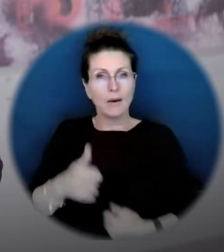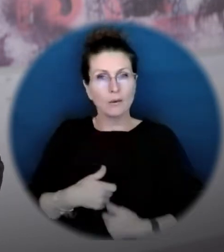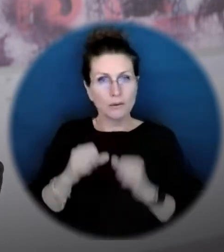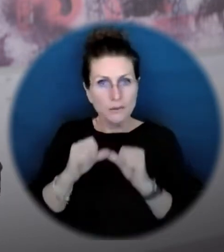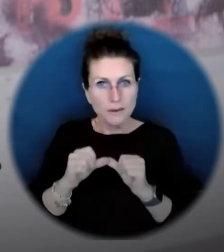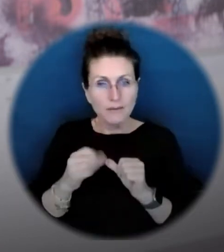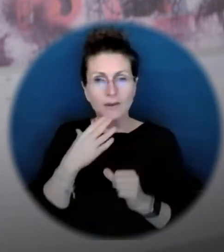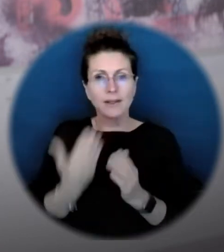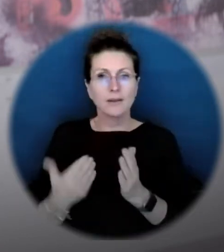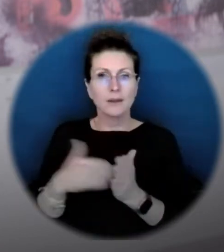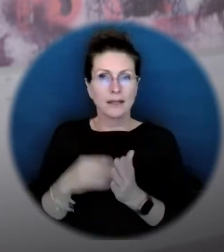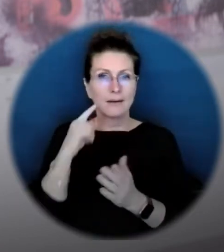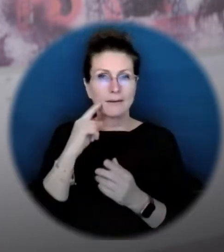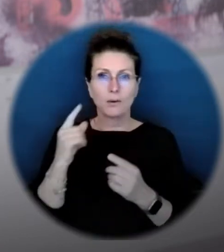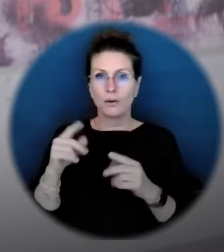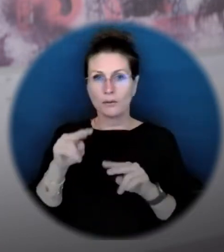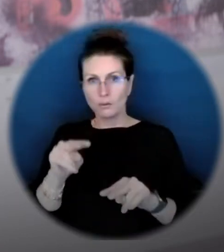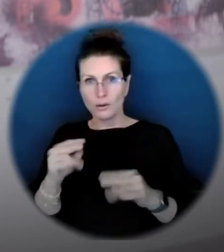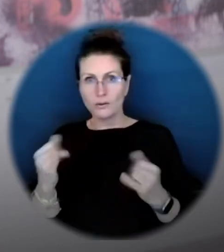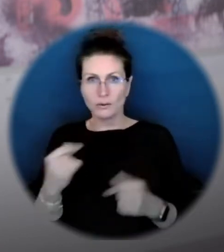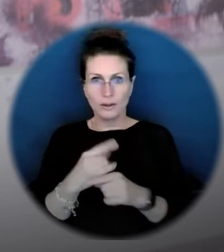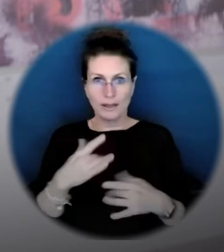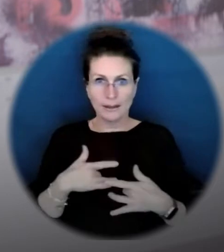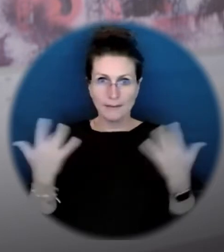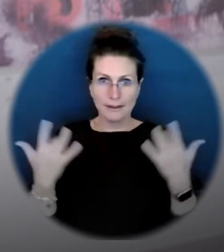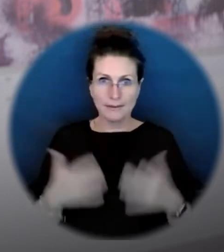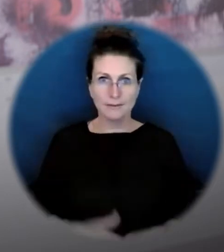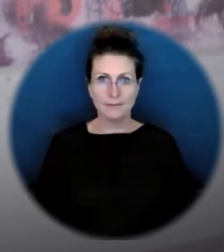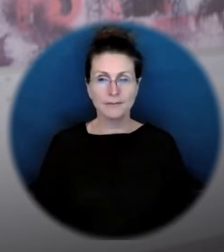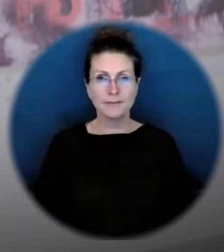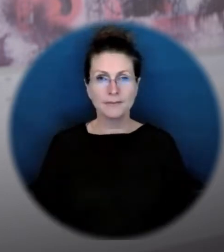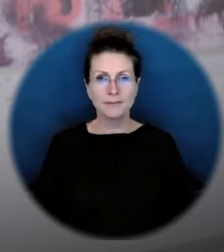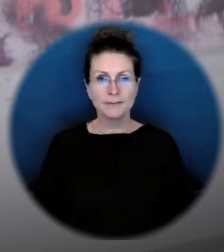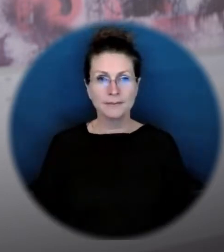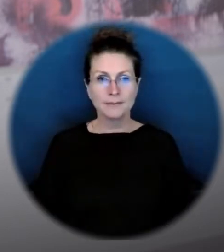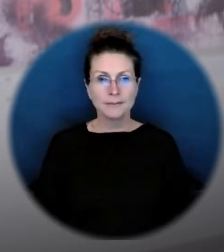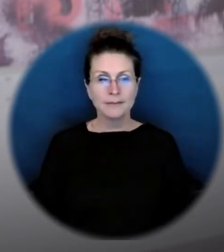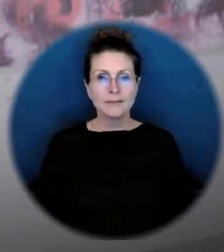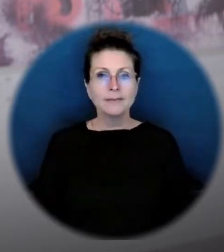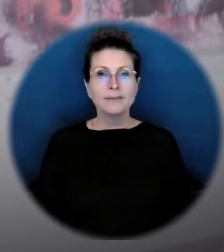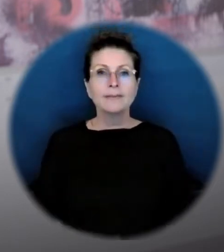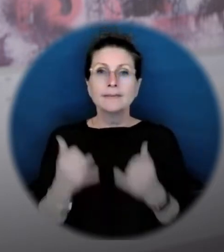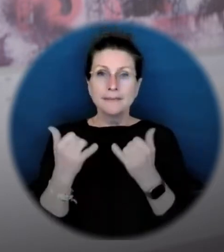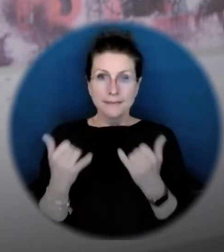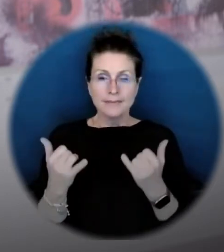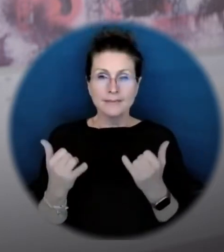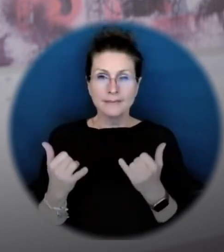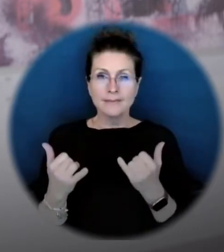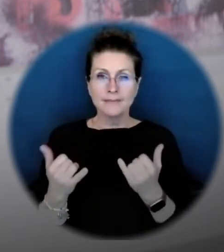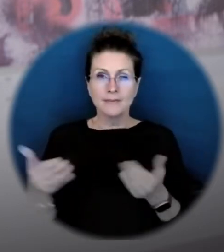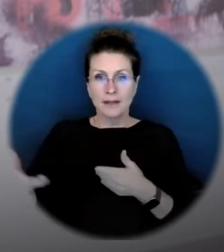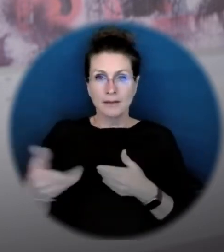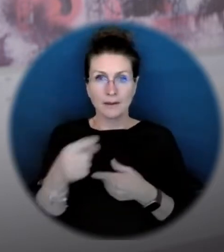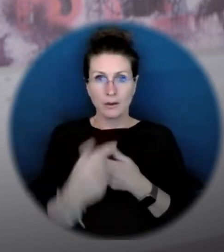Thank you once again, for attending today's virtual event. I would now like to invite you to join us